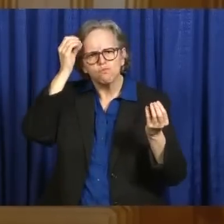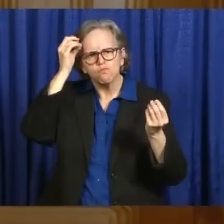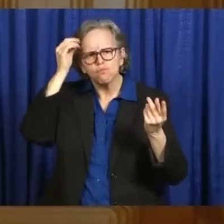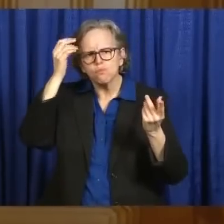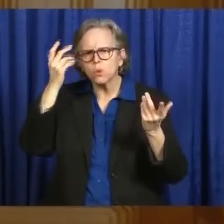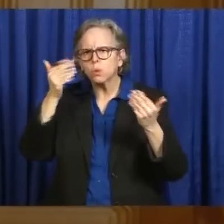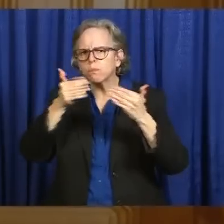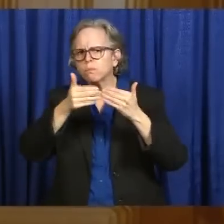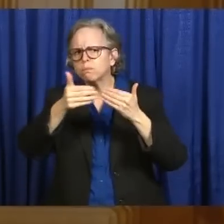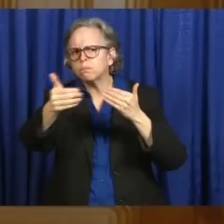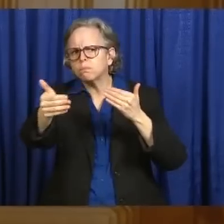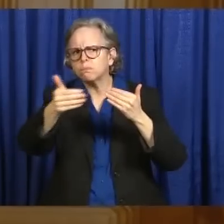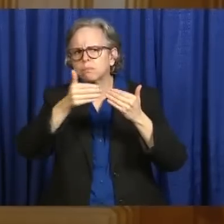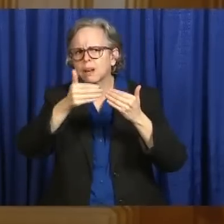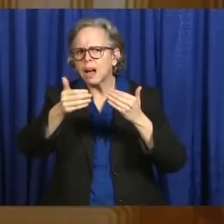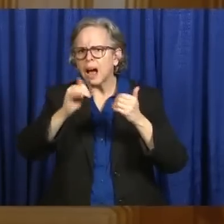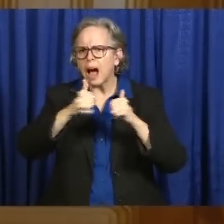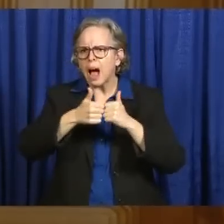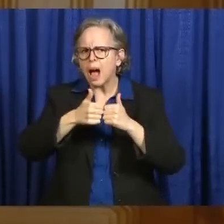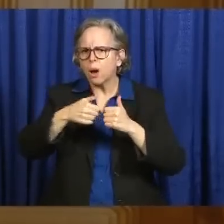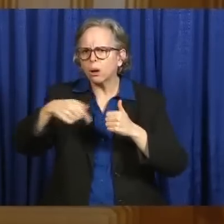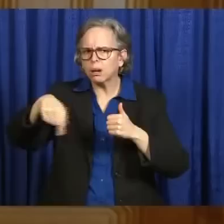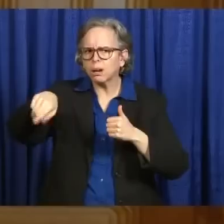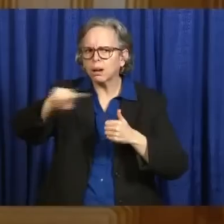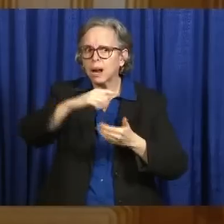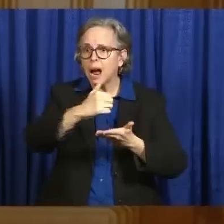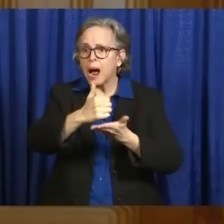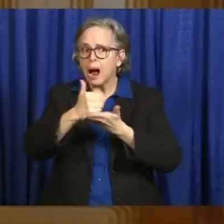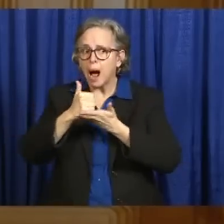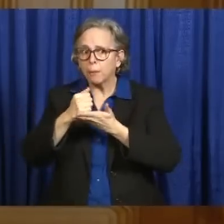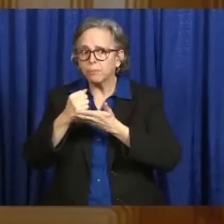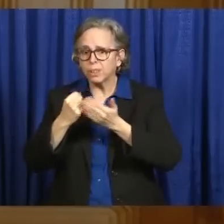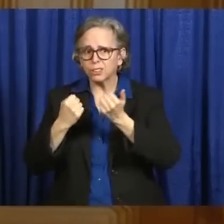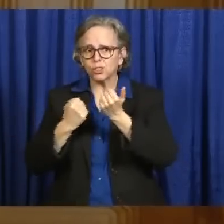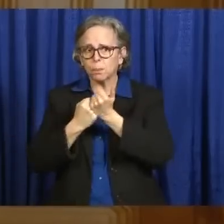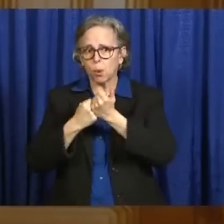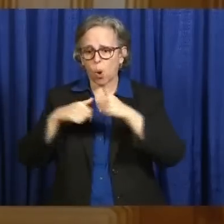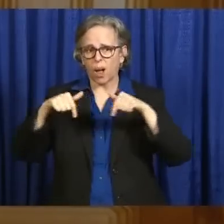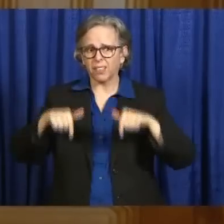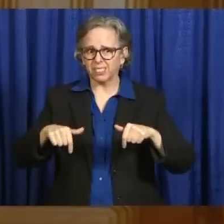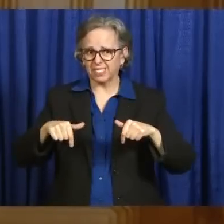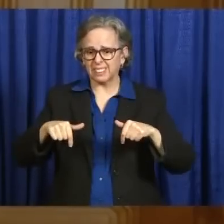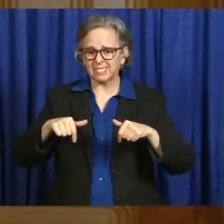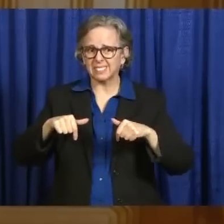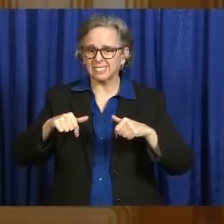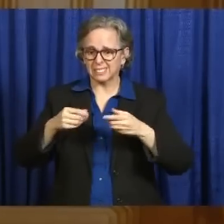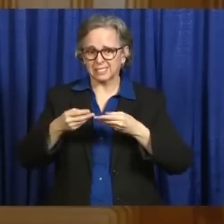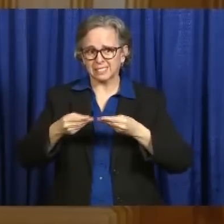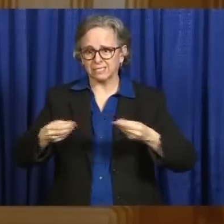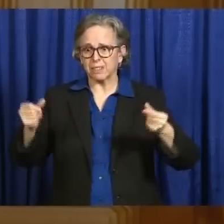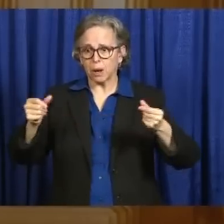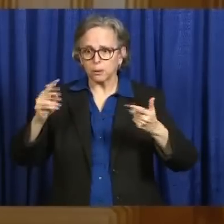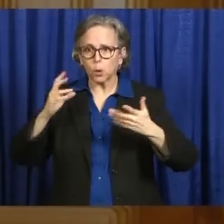I HAVE ASKED THEM TO REALLY BE THINKING AND FOCUSING ON WHAT THEY NEED TO BE DOING WHERE